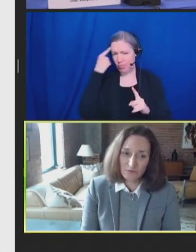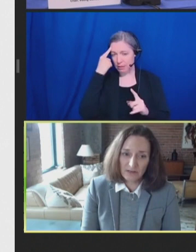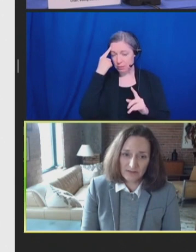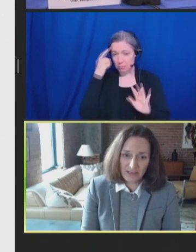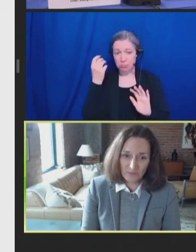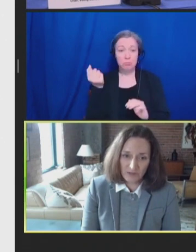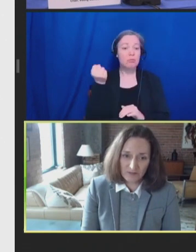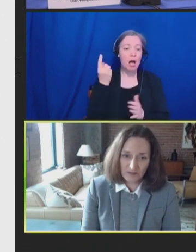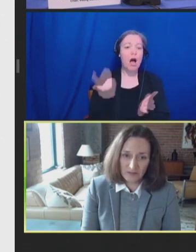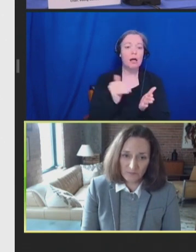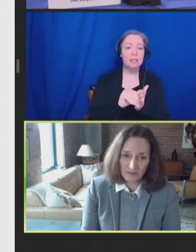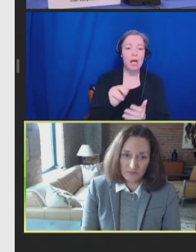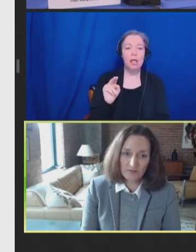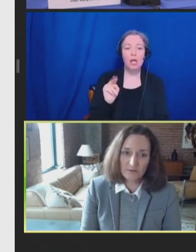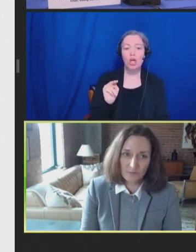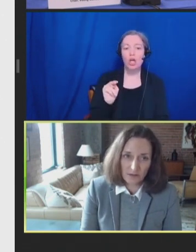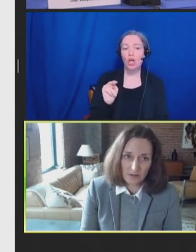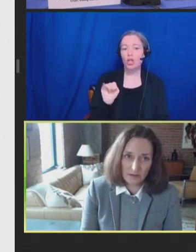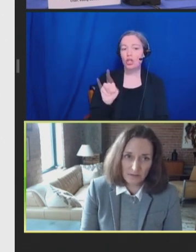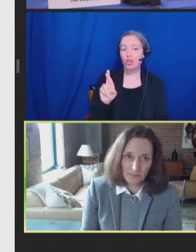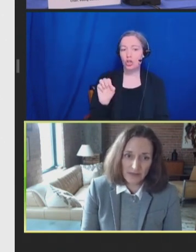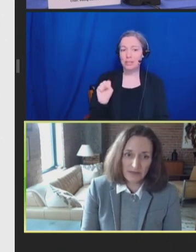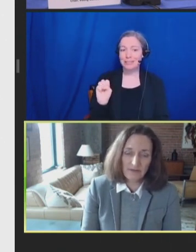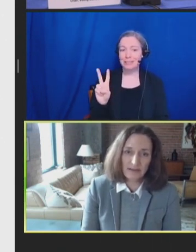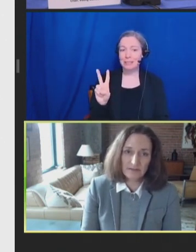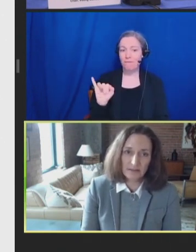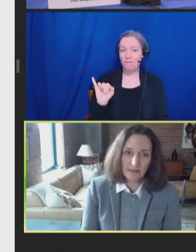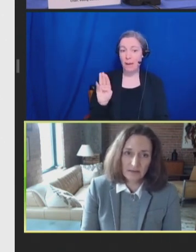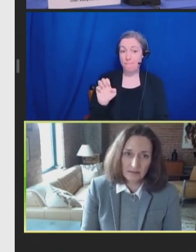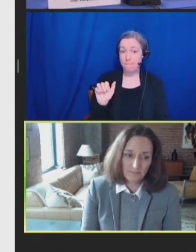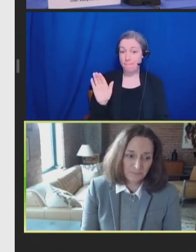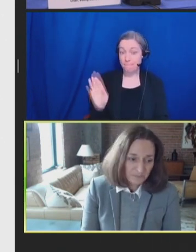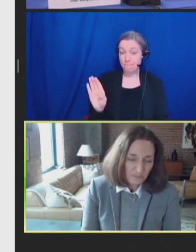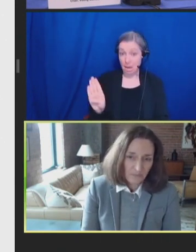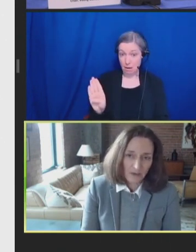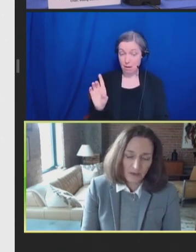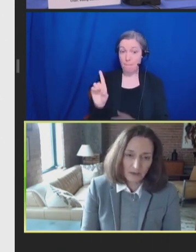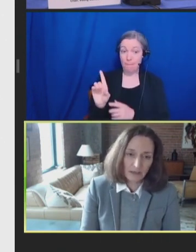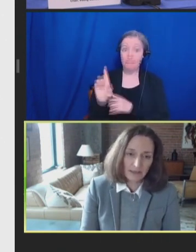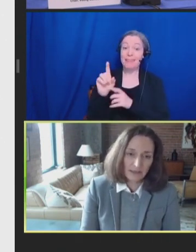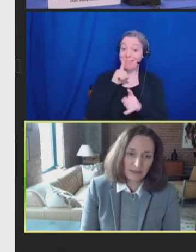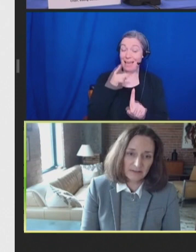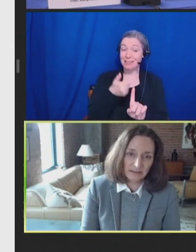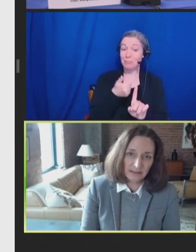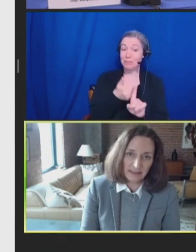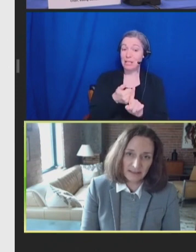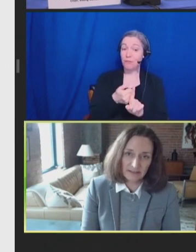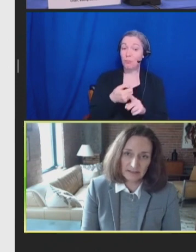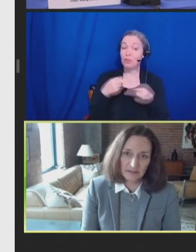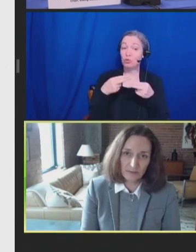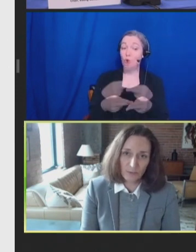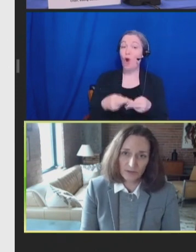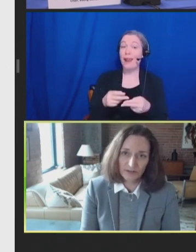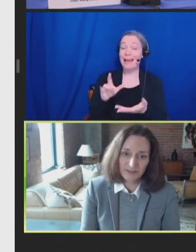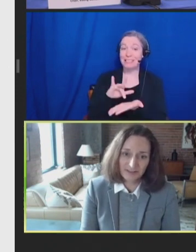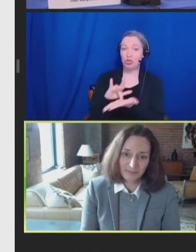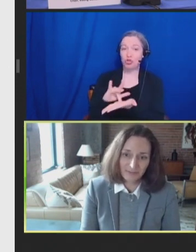Center for Drug Evaluation and Research as a drug, not a vaccine. And that is an important